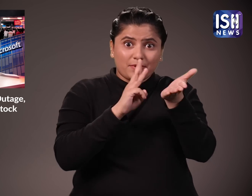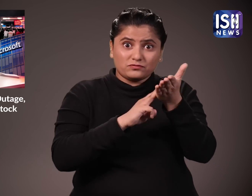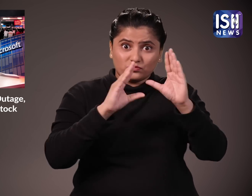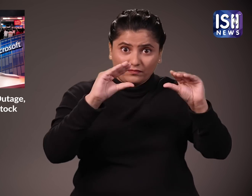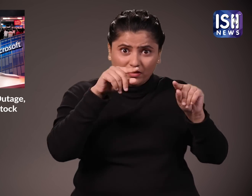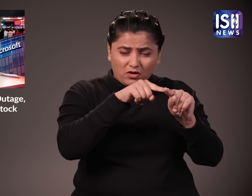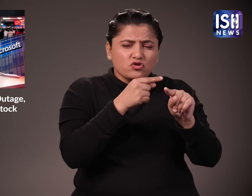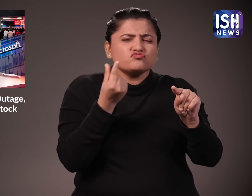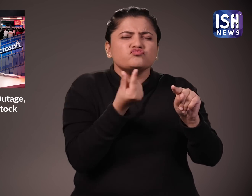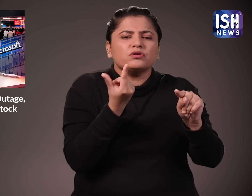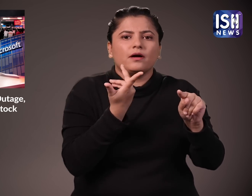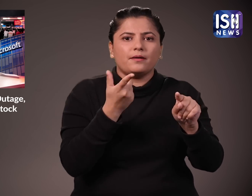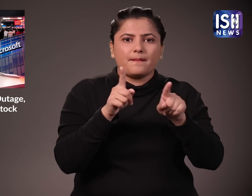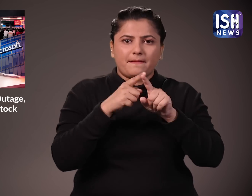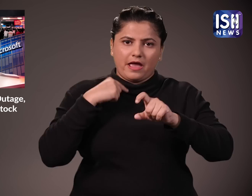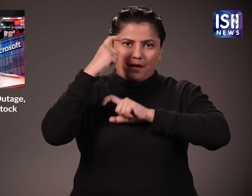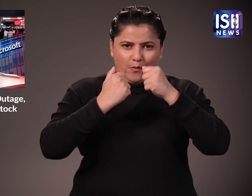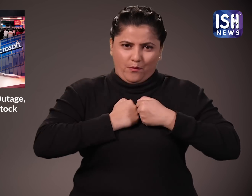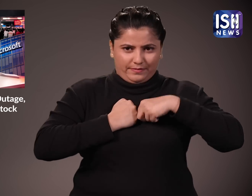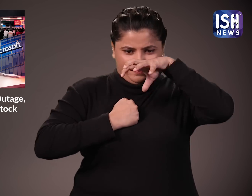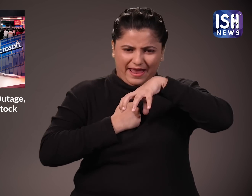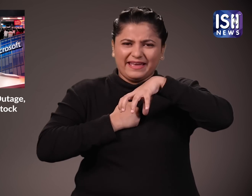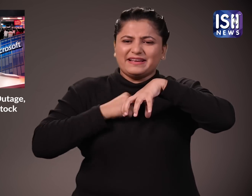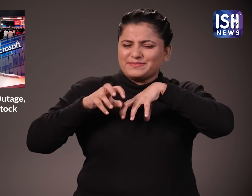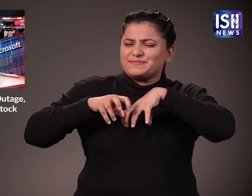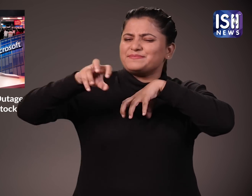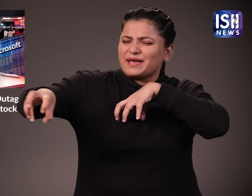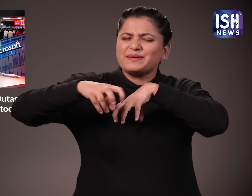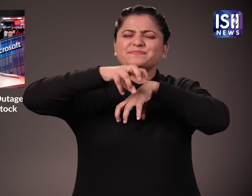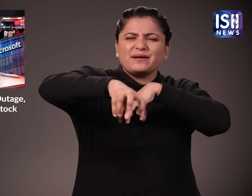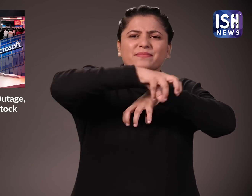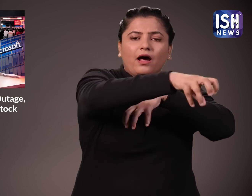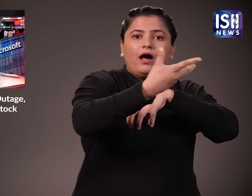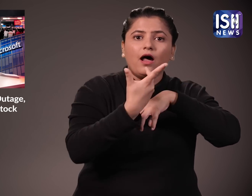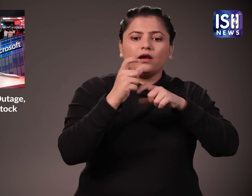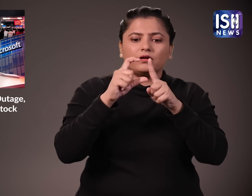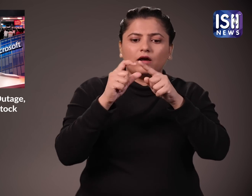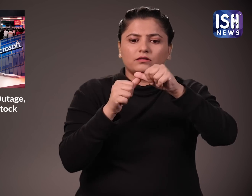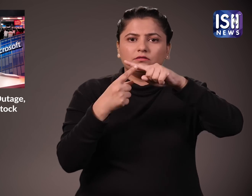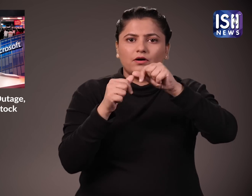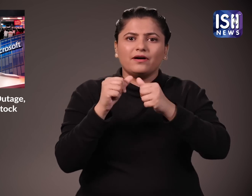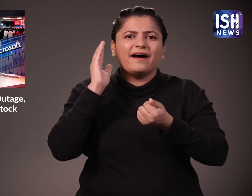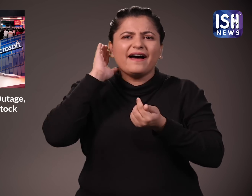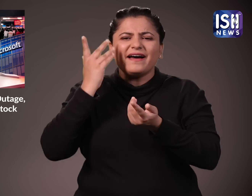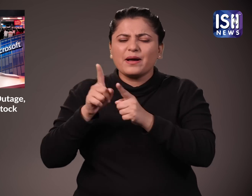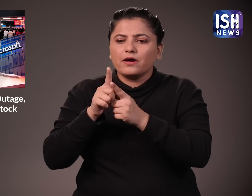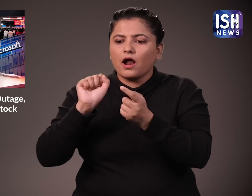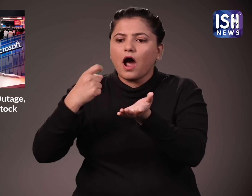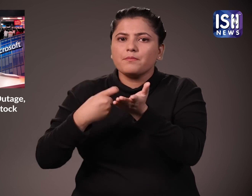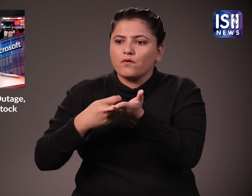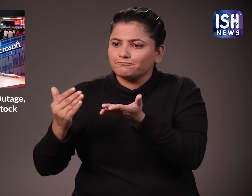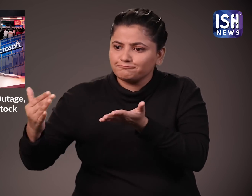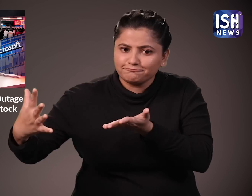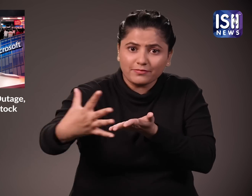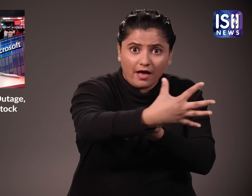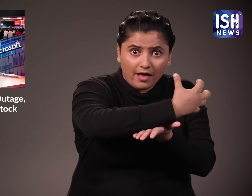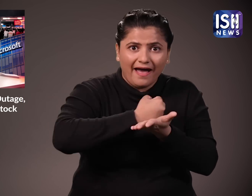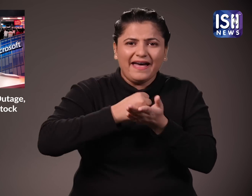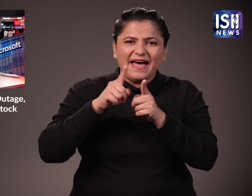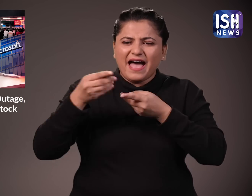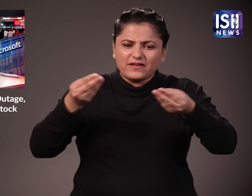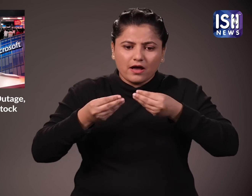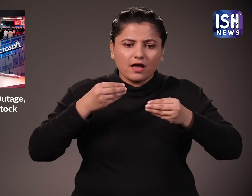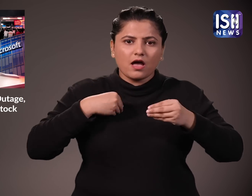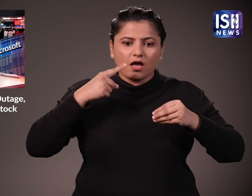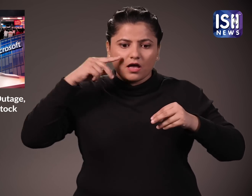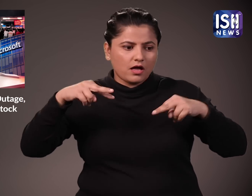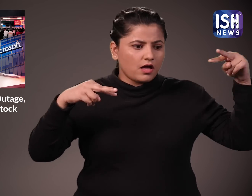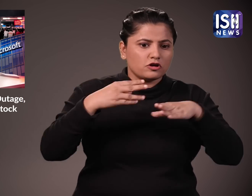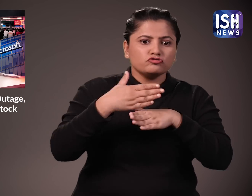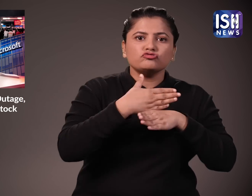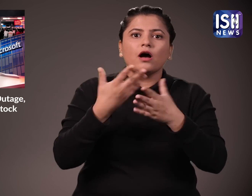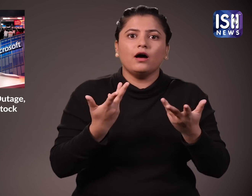Big companies have multiple offices in multiple countries and have a lot of data to process and use by many employees.